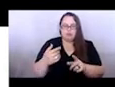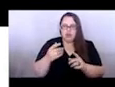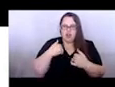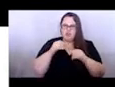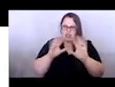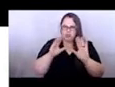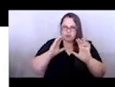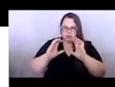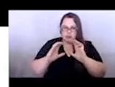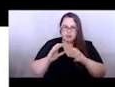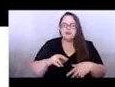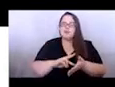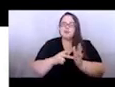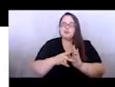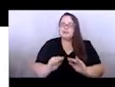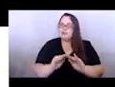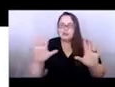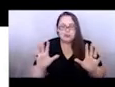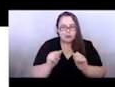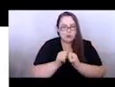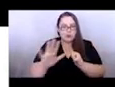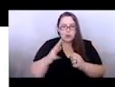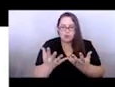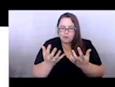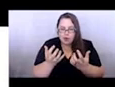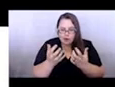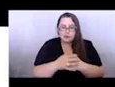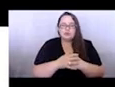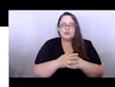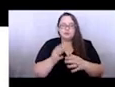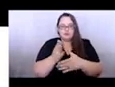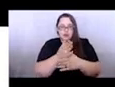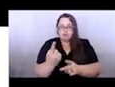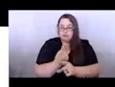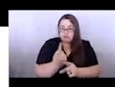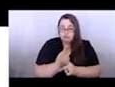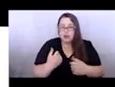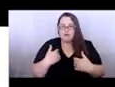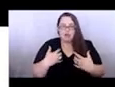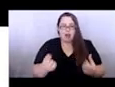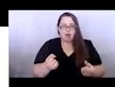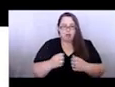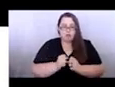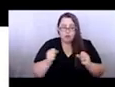being clear about your values, you share with others appropriately. You have healthy vulnerability and you're comfortable saying no.